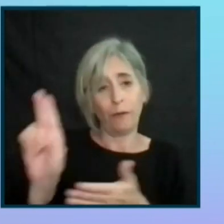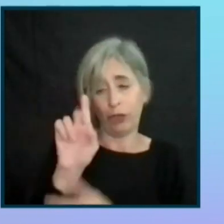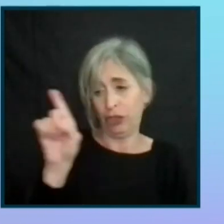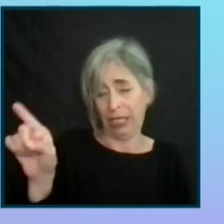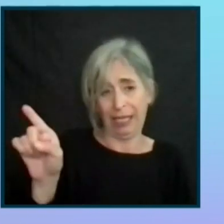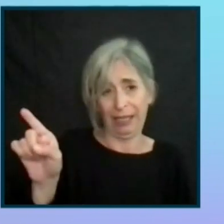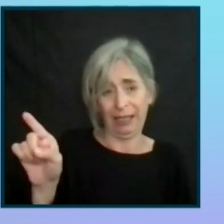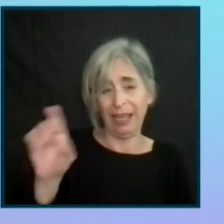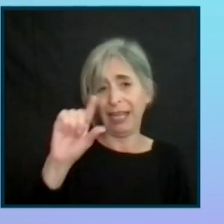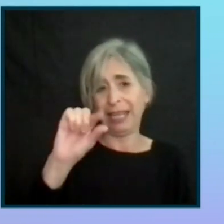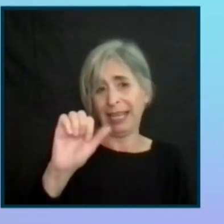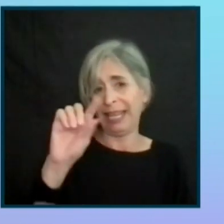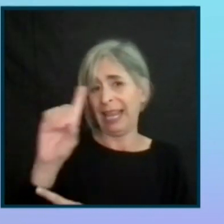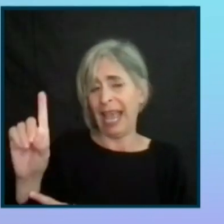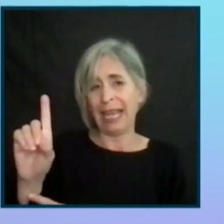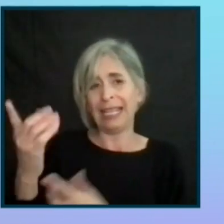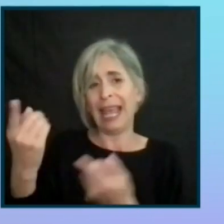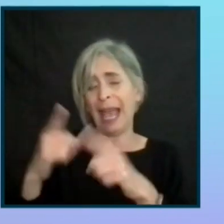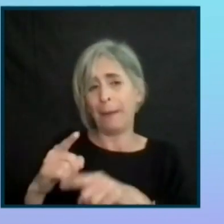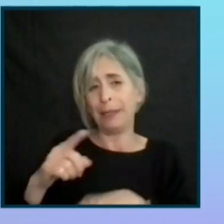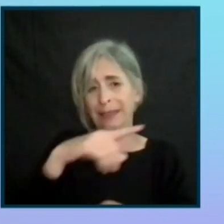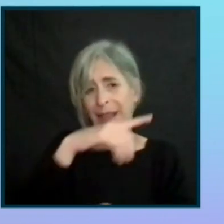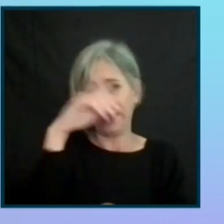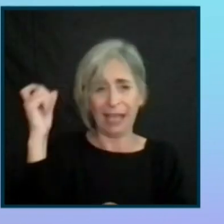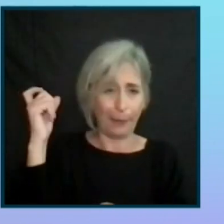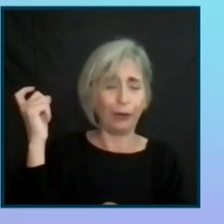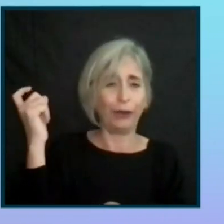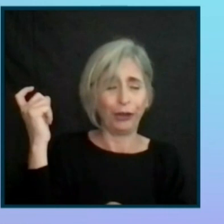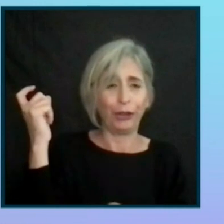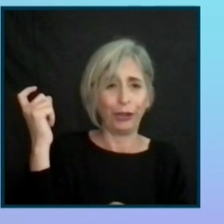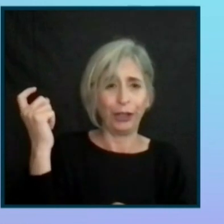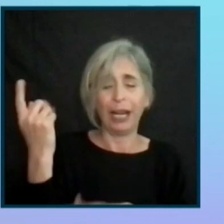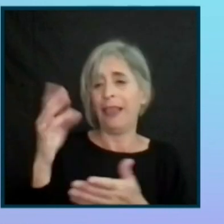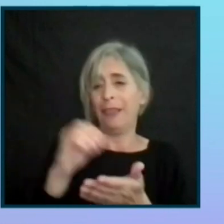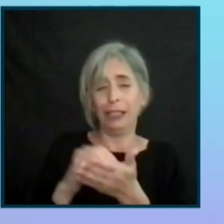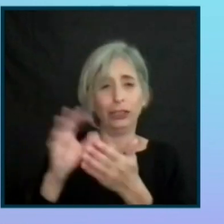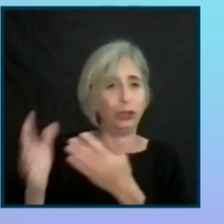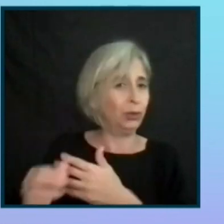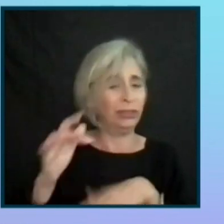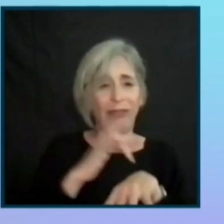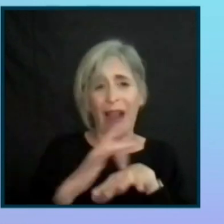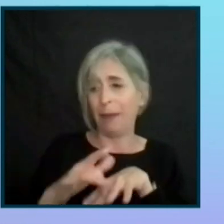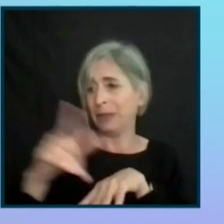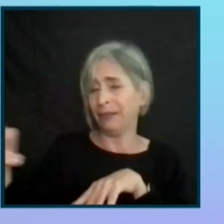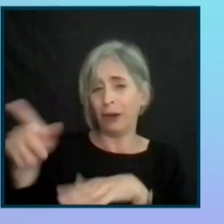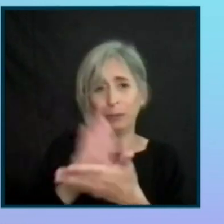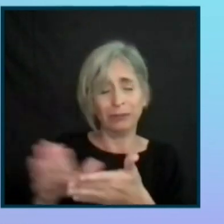GAAD falls in the summer when the facility and the students vacate campus, do you have any ideas on